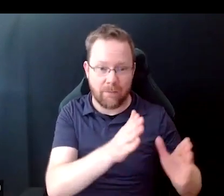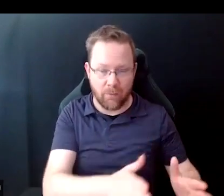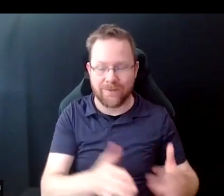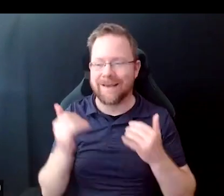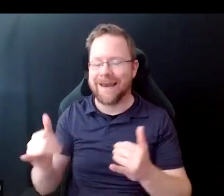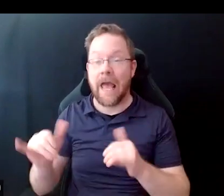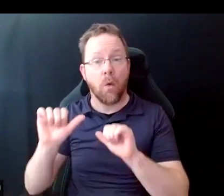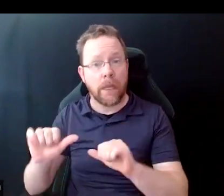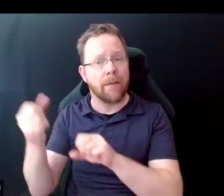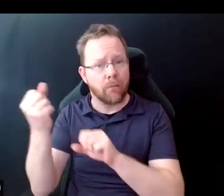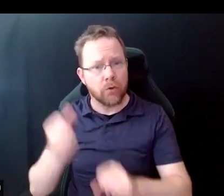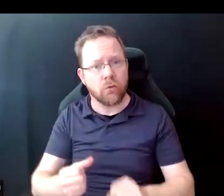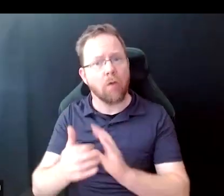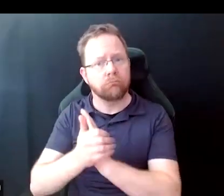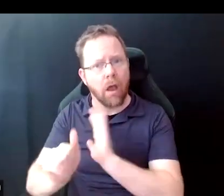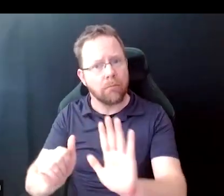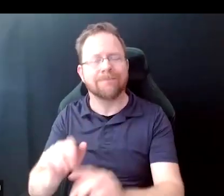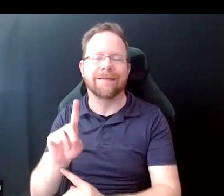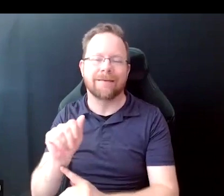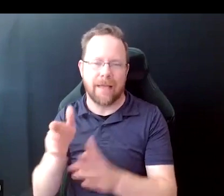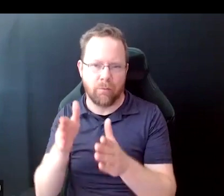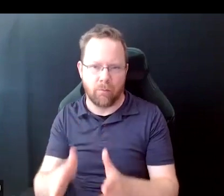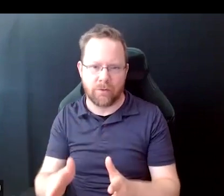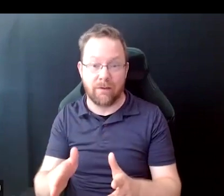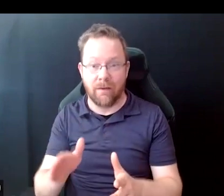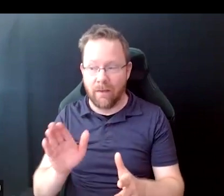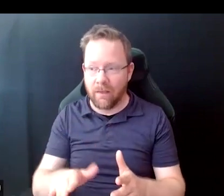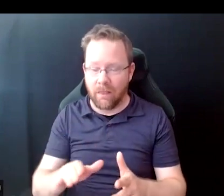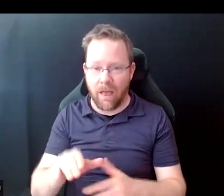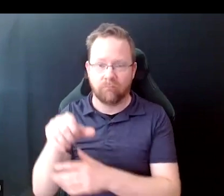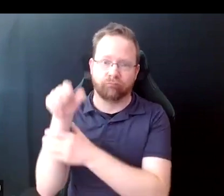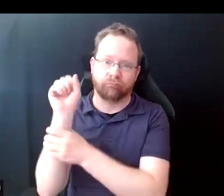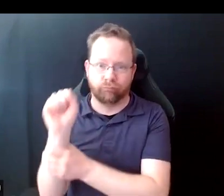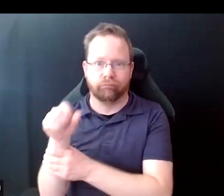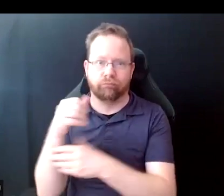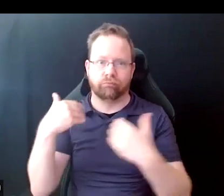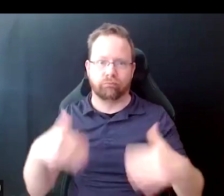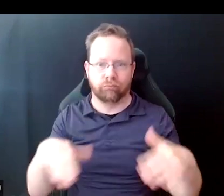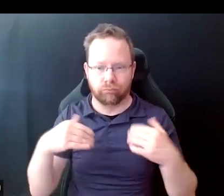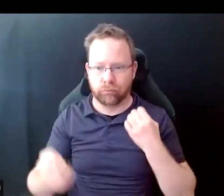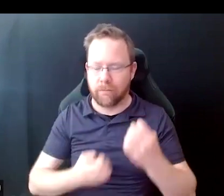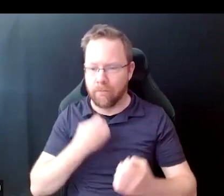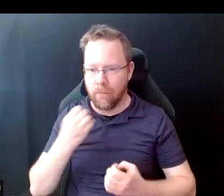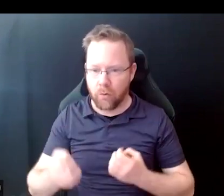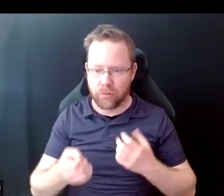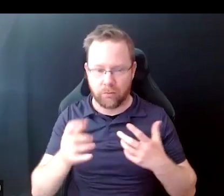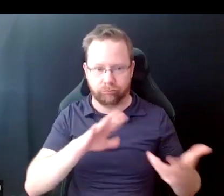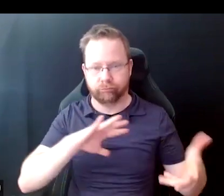to a capable, strong, competent, disabled person. That's a kick in the head. It genuinely is. That's an emotional trip that you have to go on,